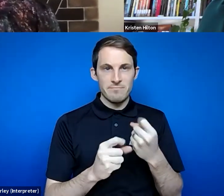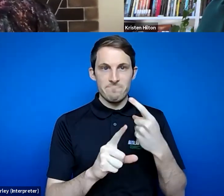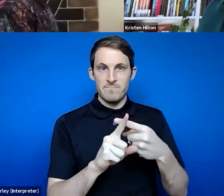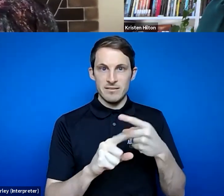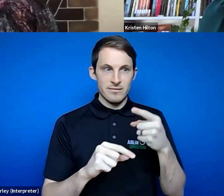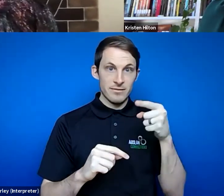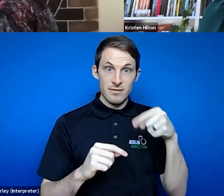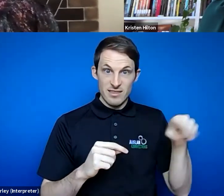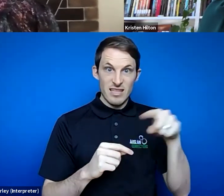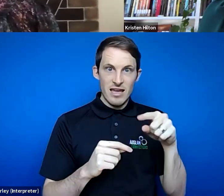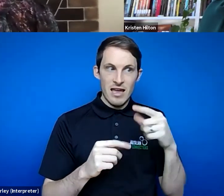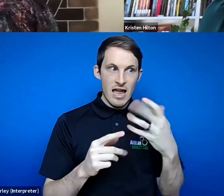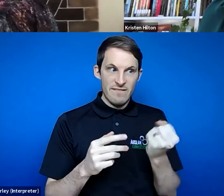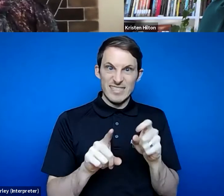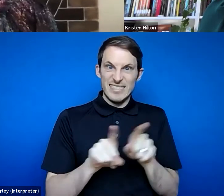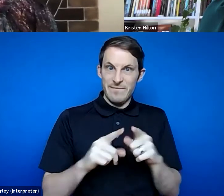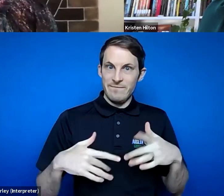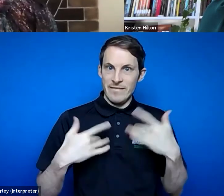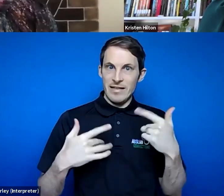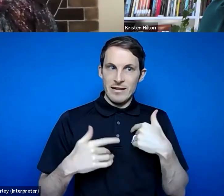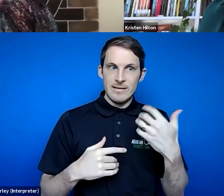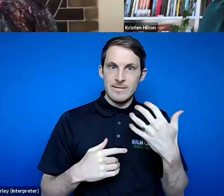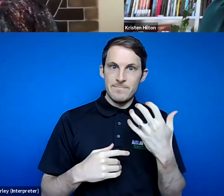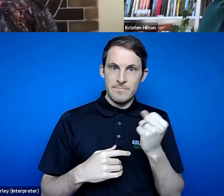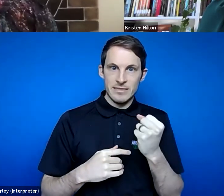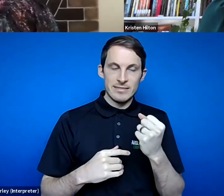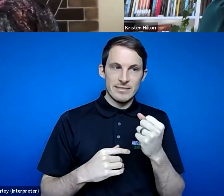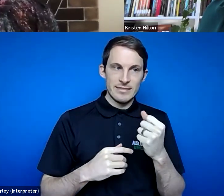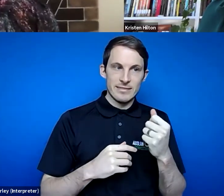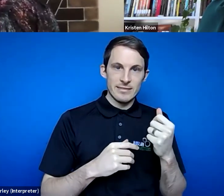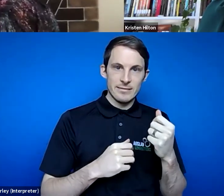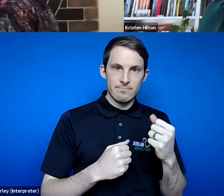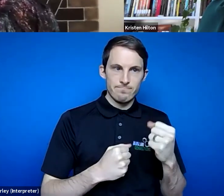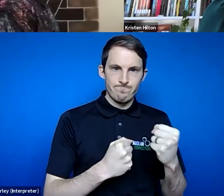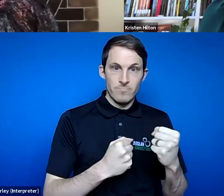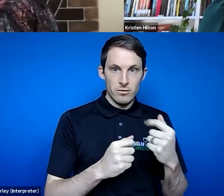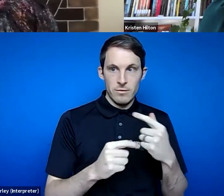those stereotypes, they probably follow the footy, they'd be very knowledgeable about